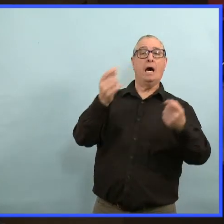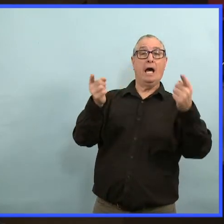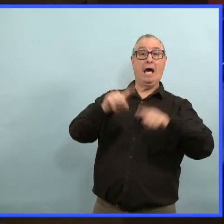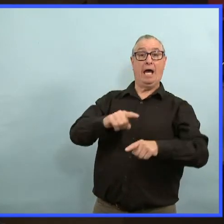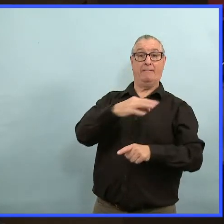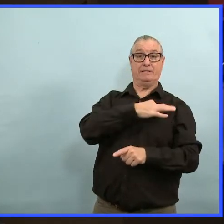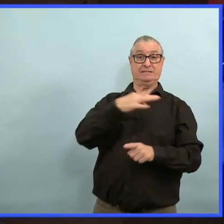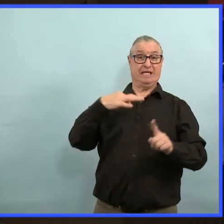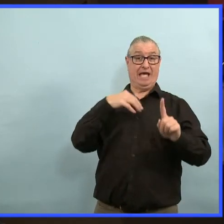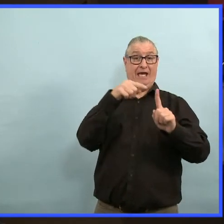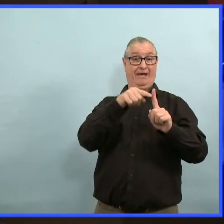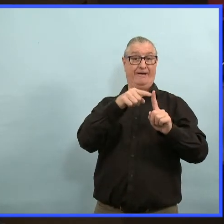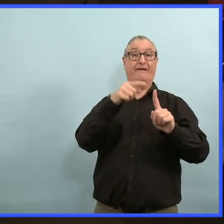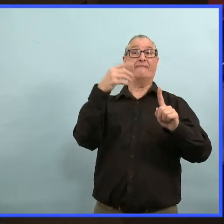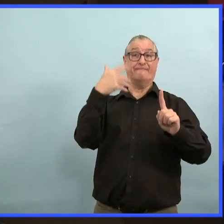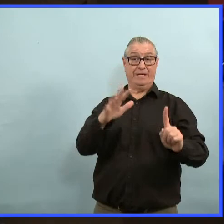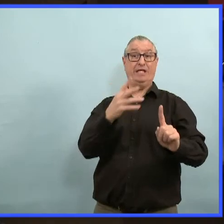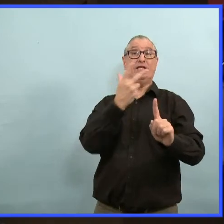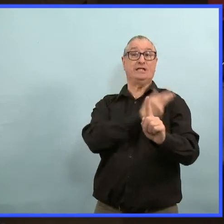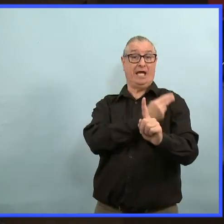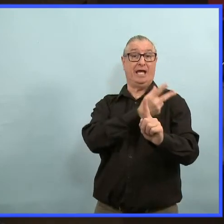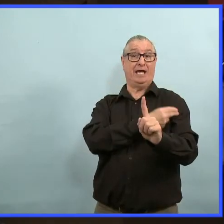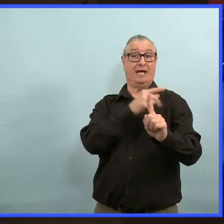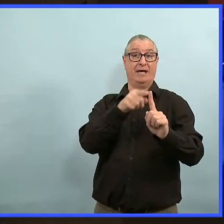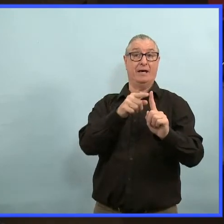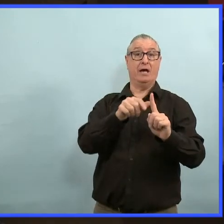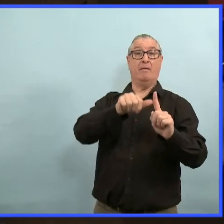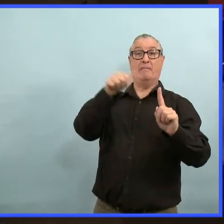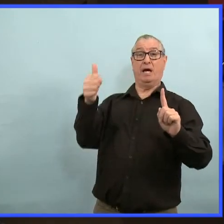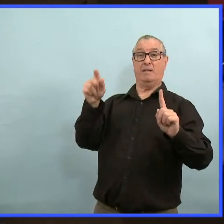are concerned about people coming back into the workplace and working with vulnerable people